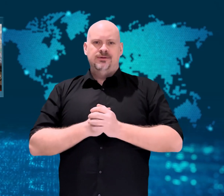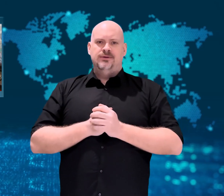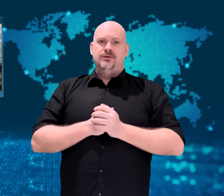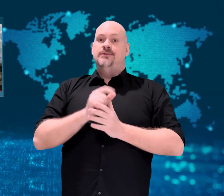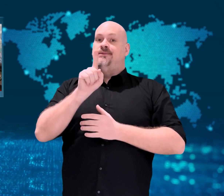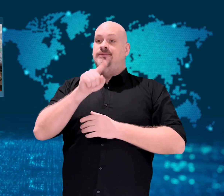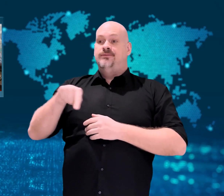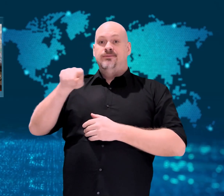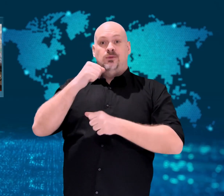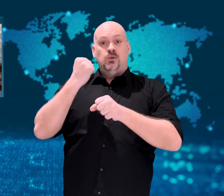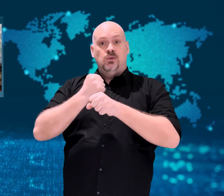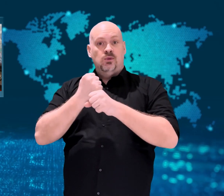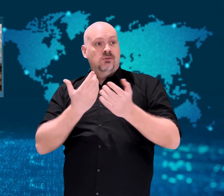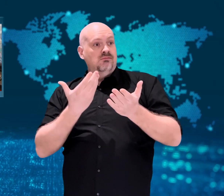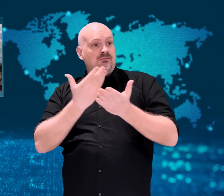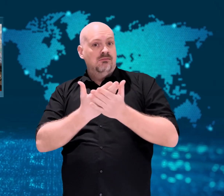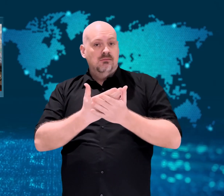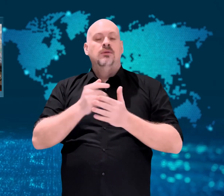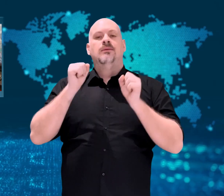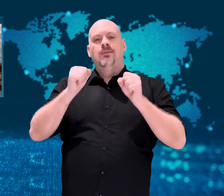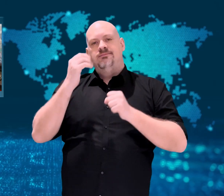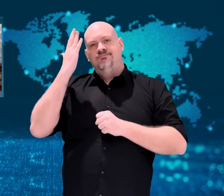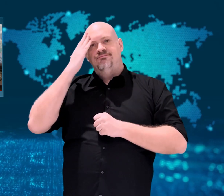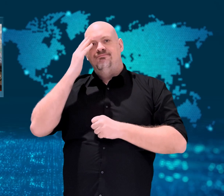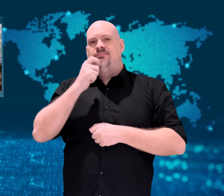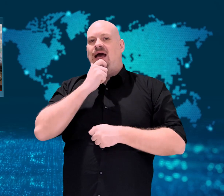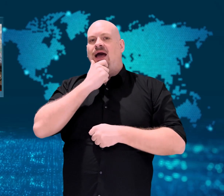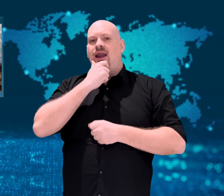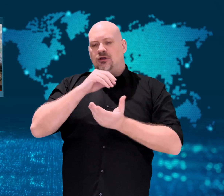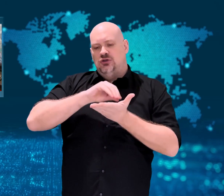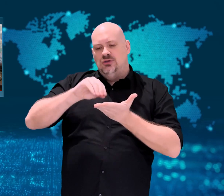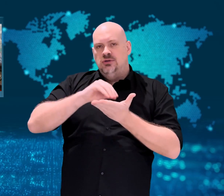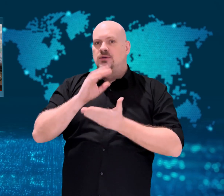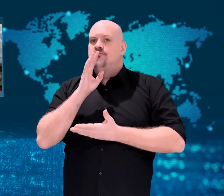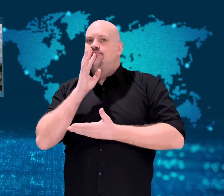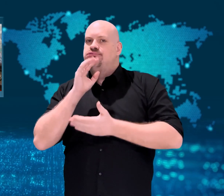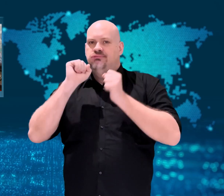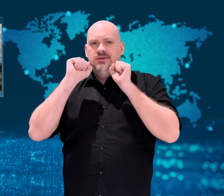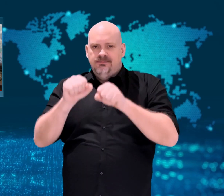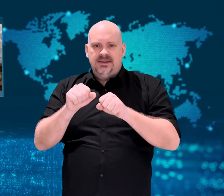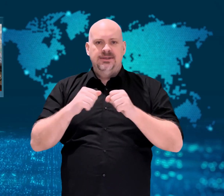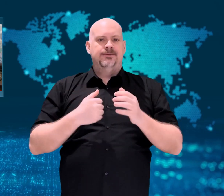but applicants must know English.